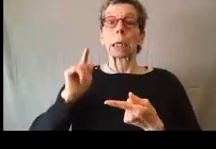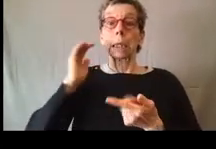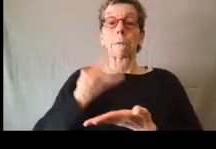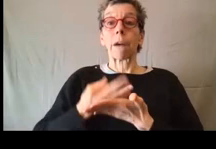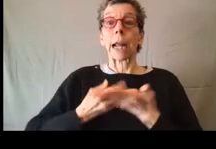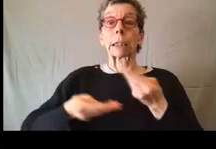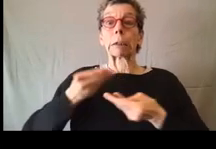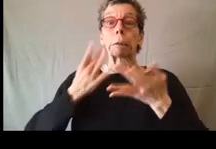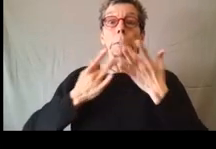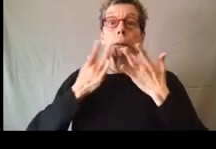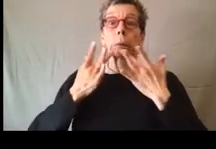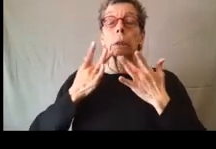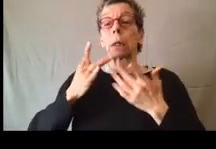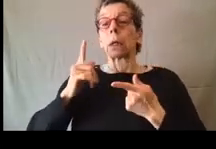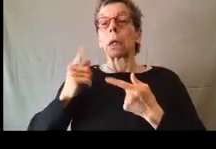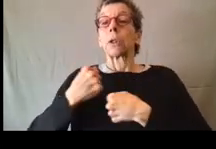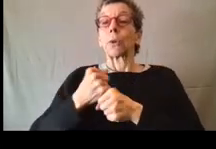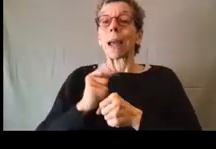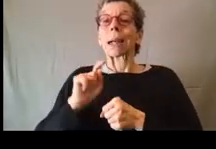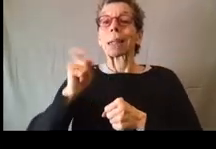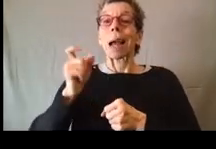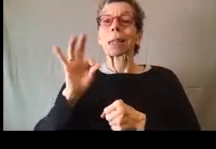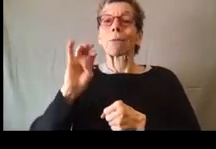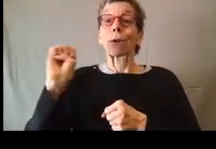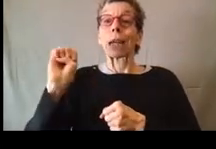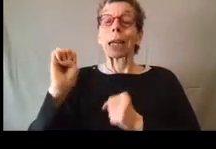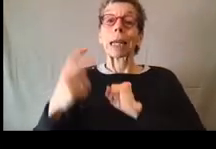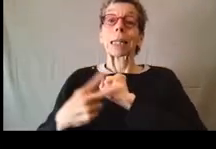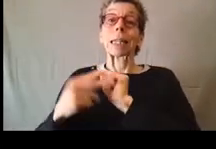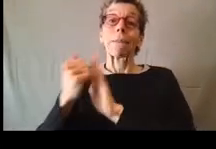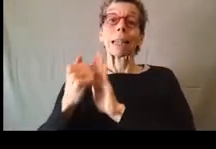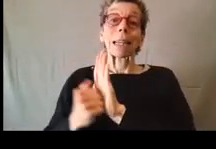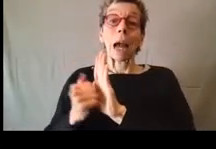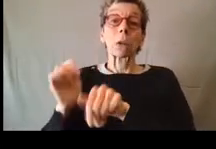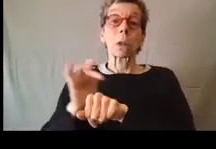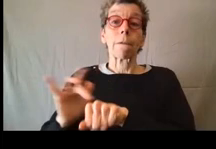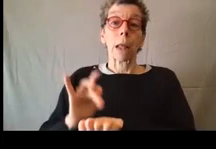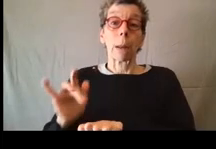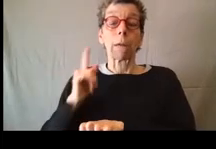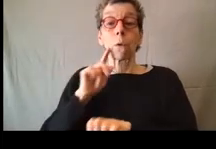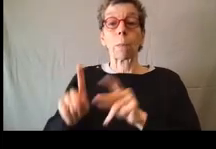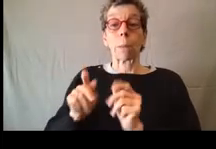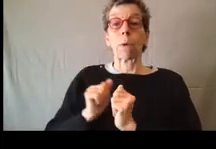with disabilities by making tax free savings accounts available to provide for qualified